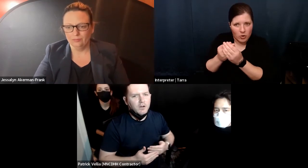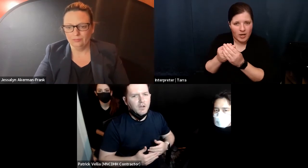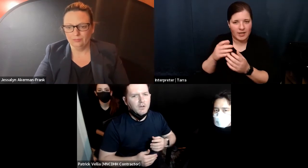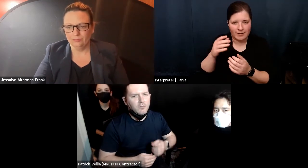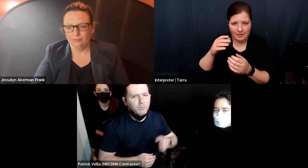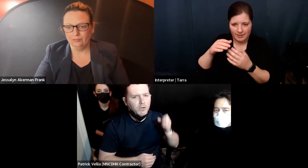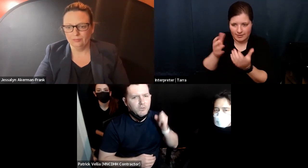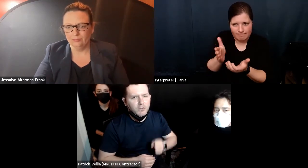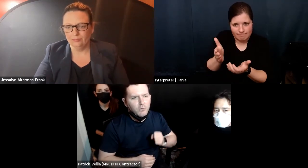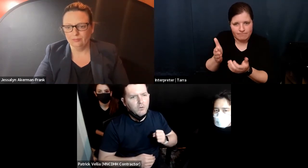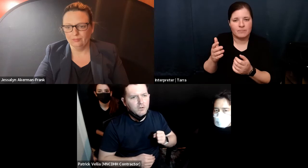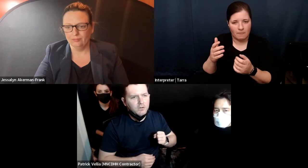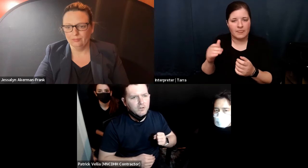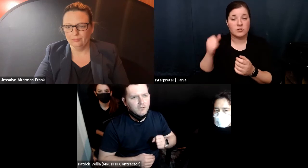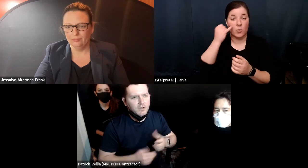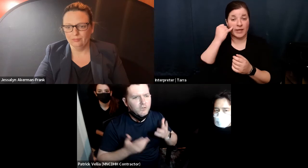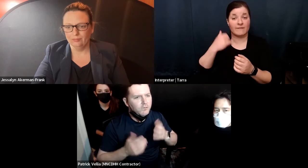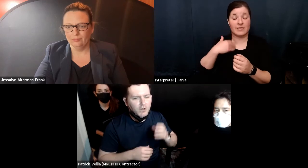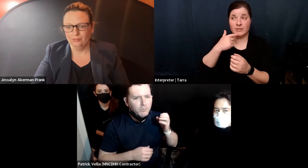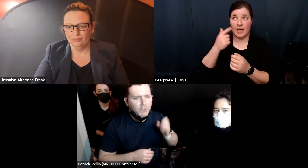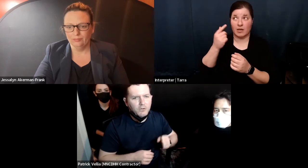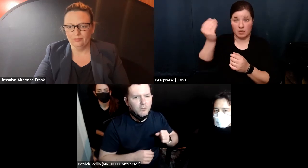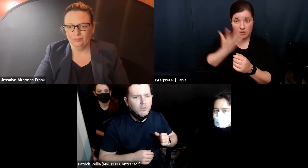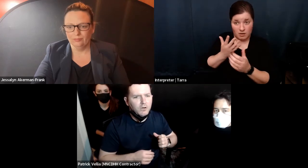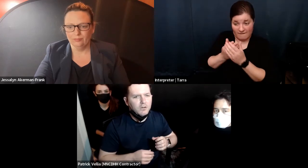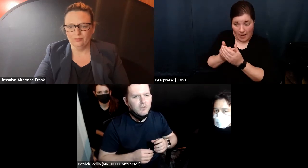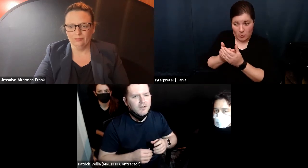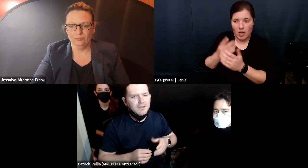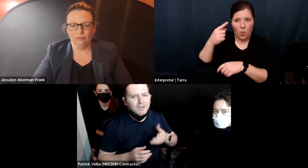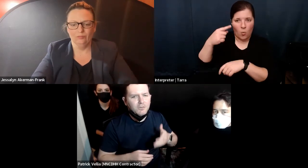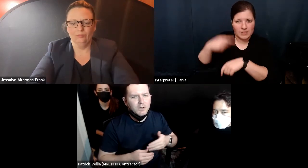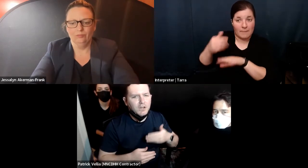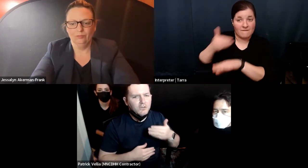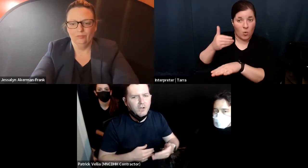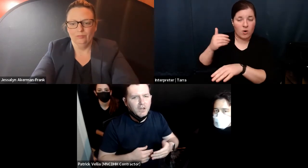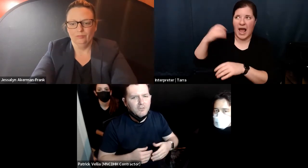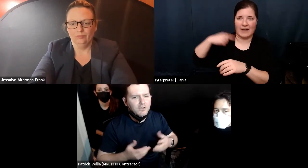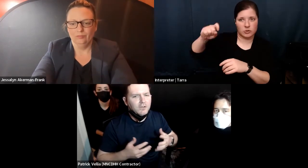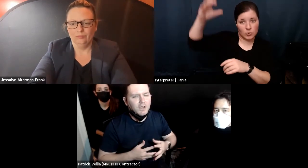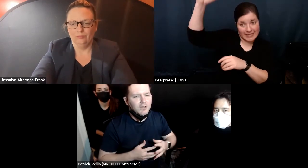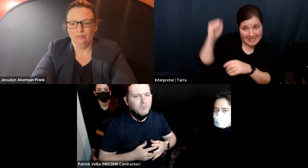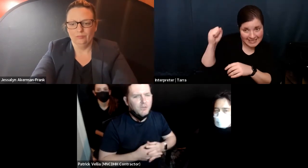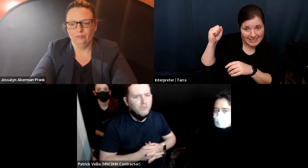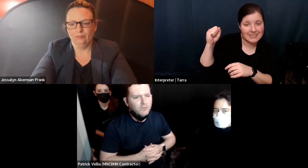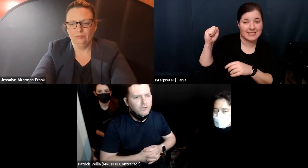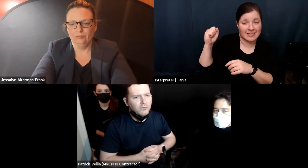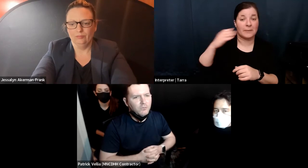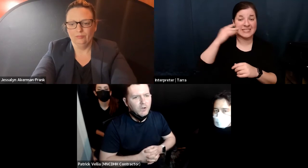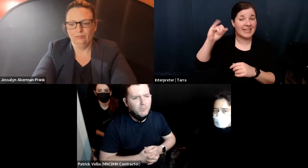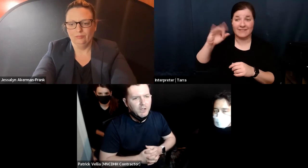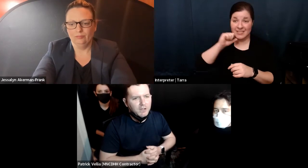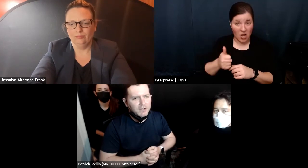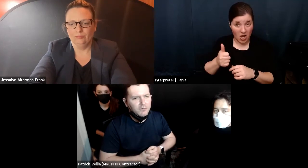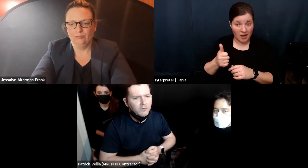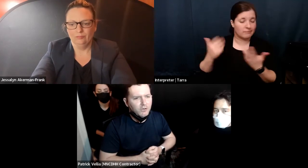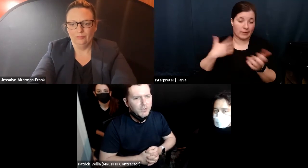Vibrate.